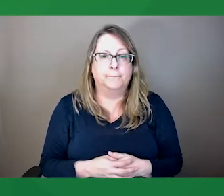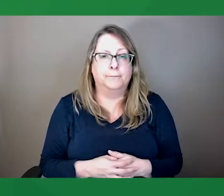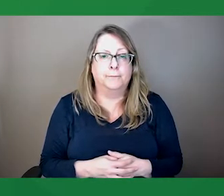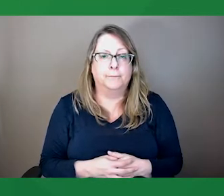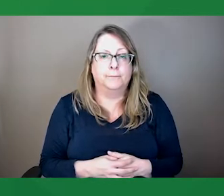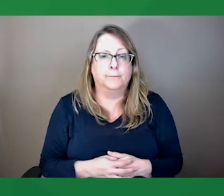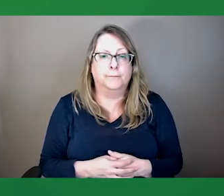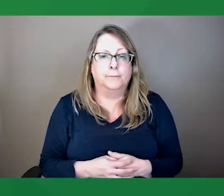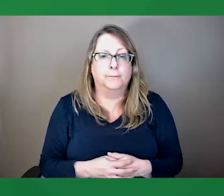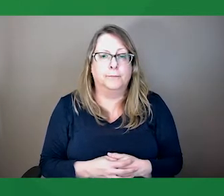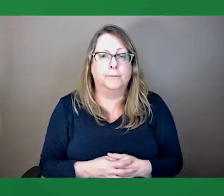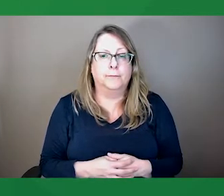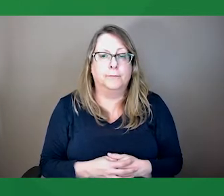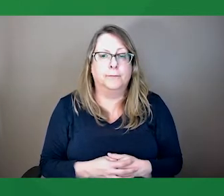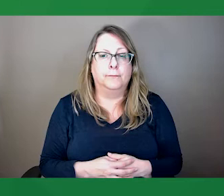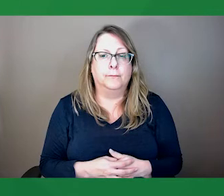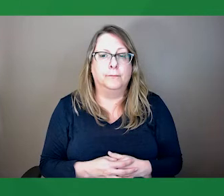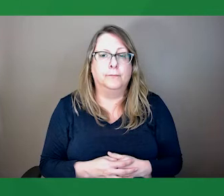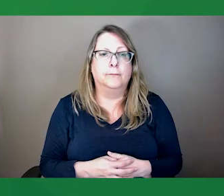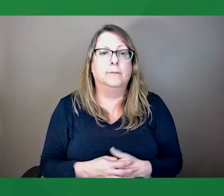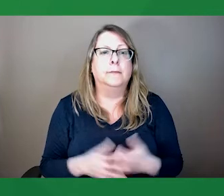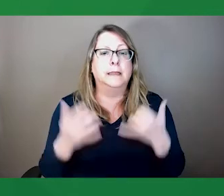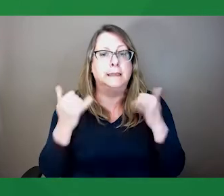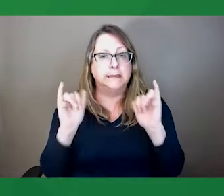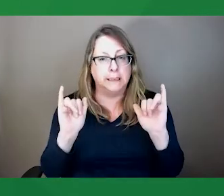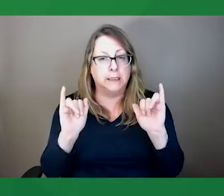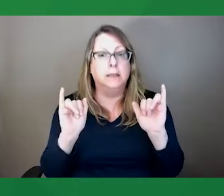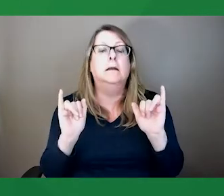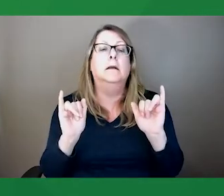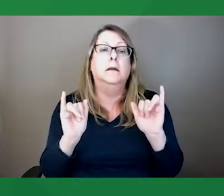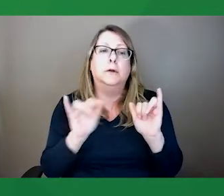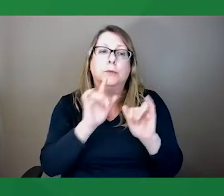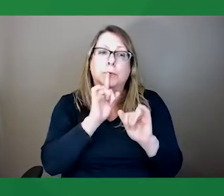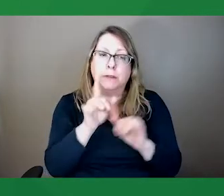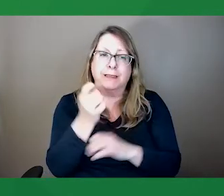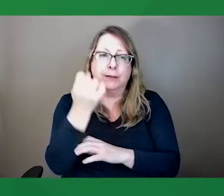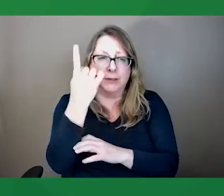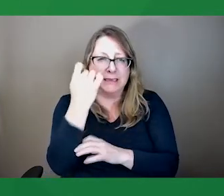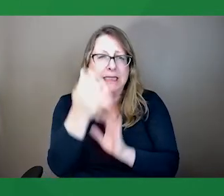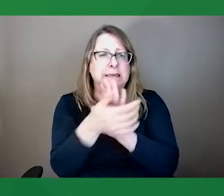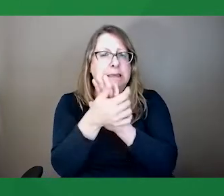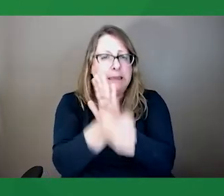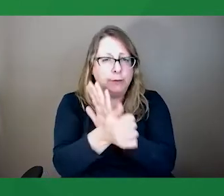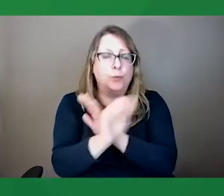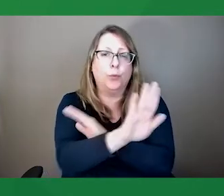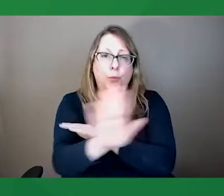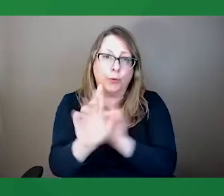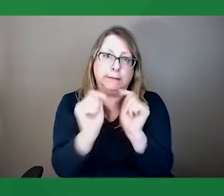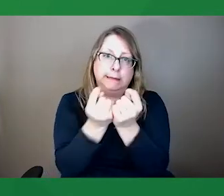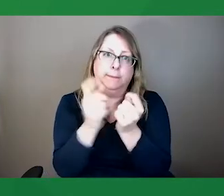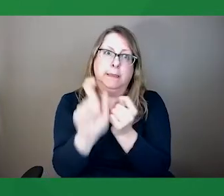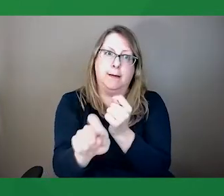Okay. So, and then still in our first one is going to be really understanding the skills and your team is going to have.